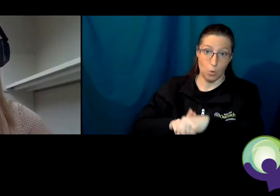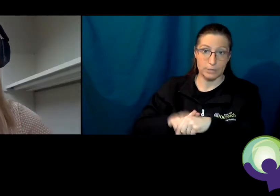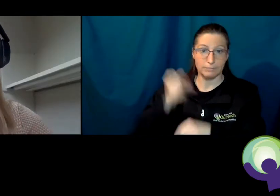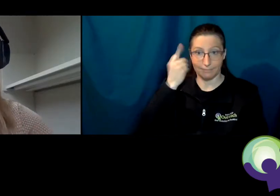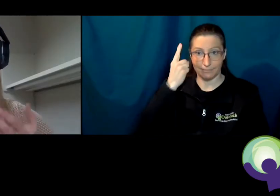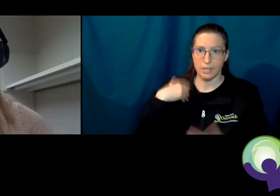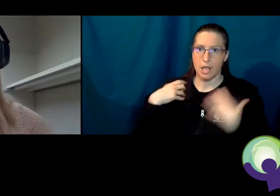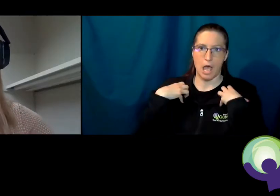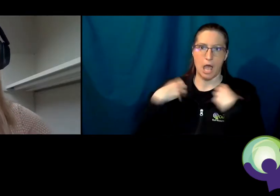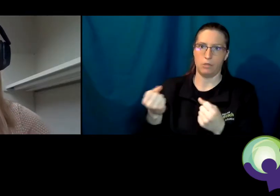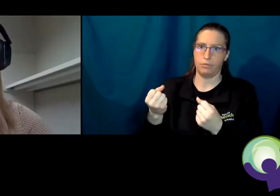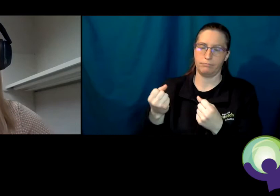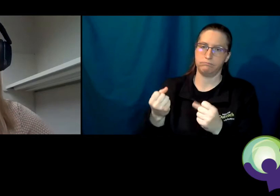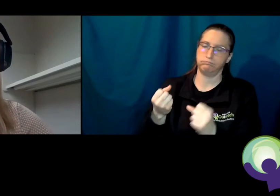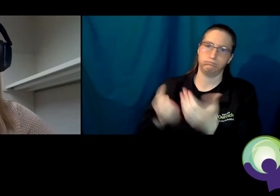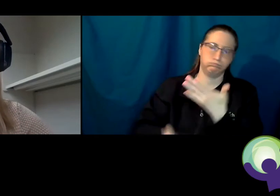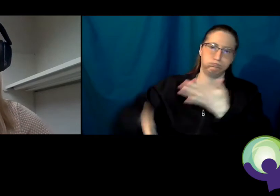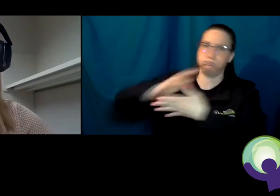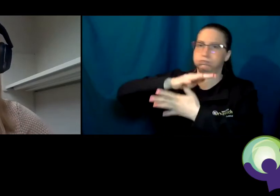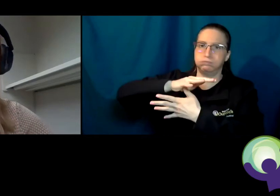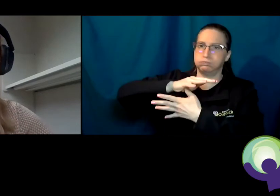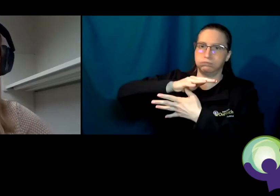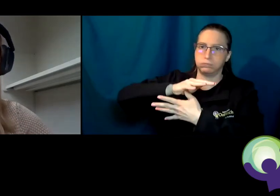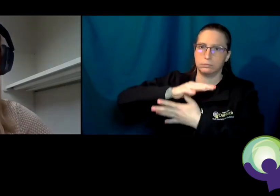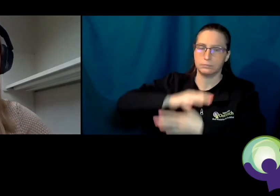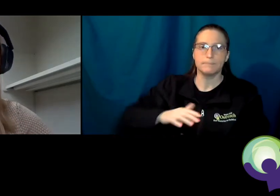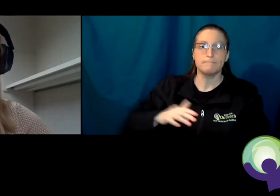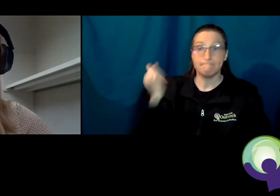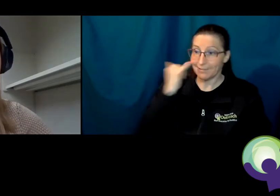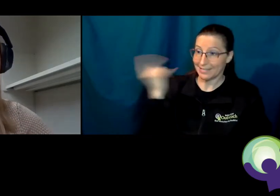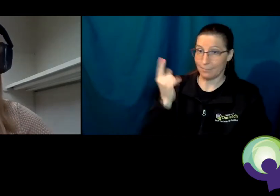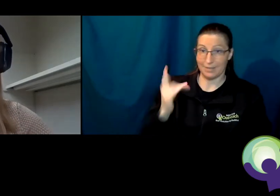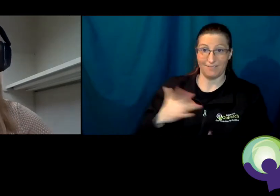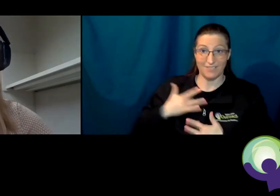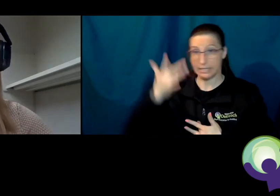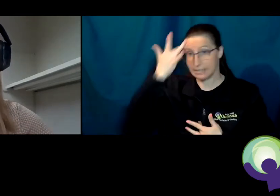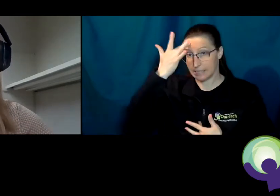priority for our co-workers so if a co-worker is sick, we just ask that they communicate